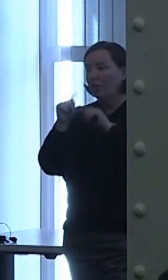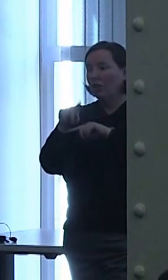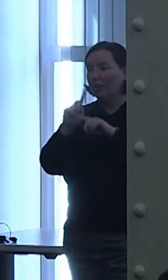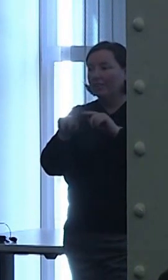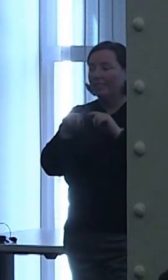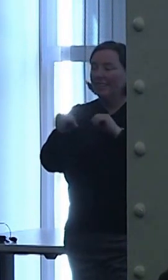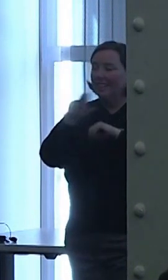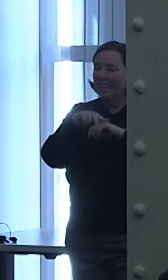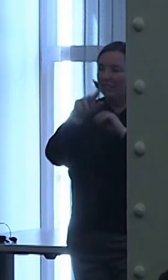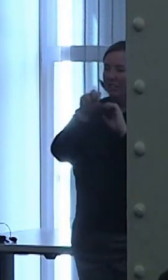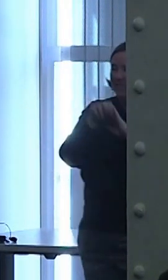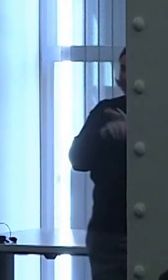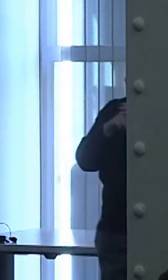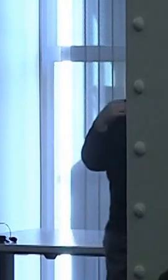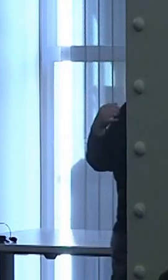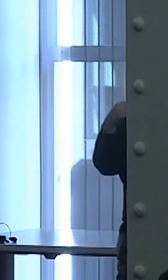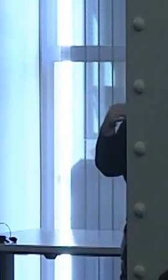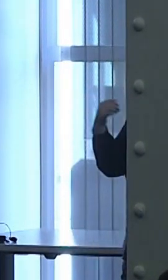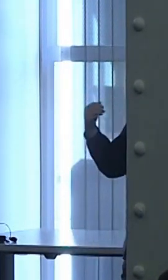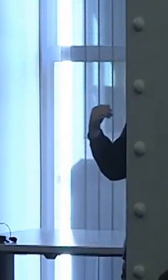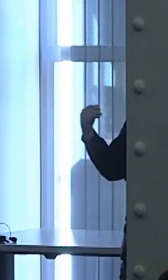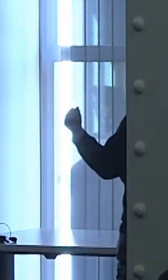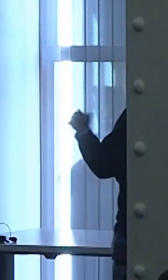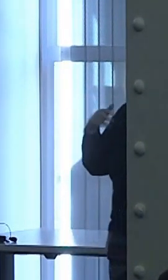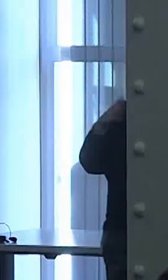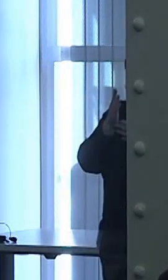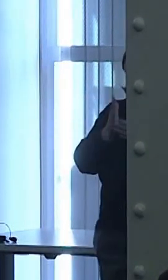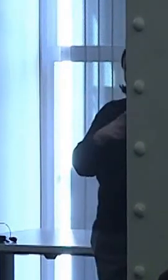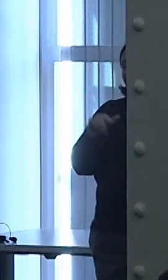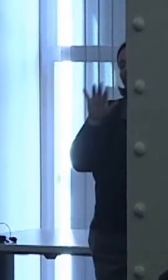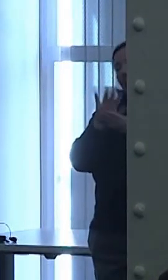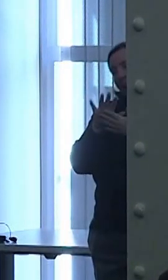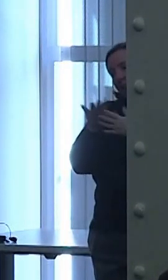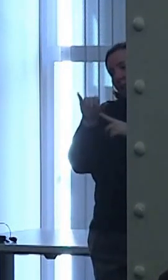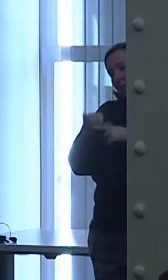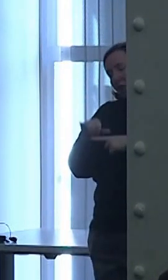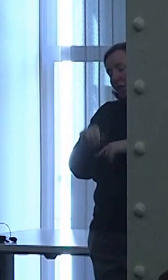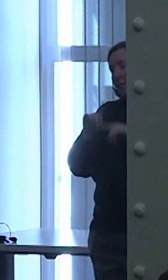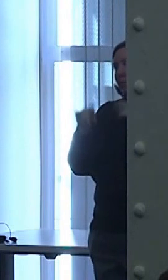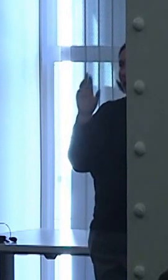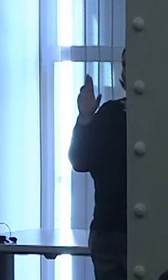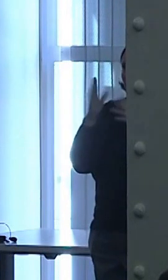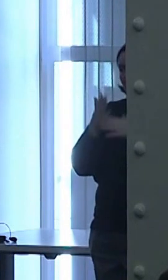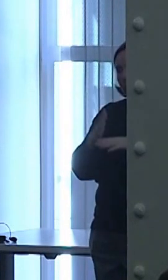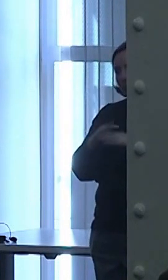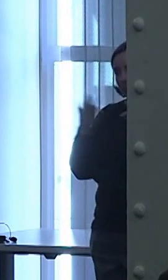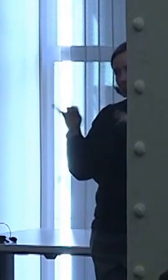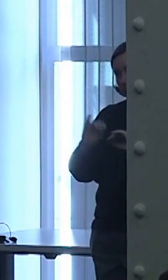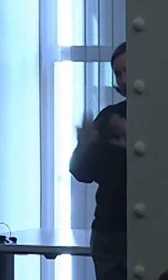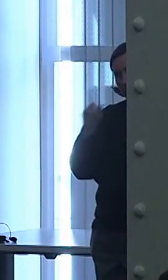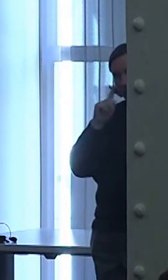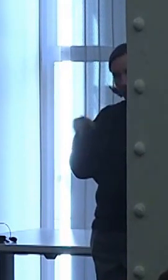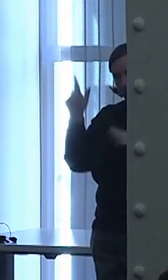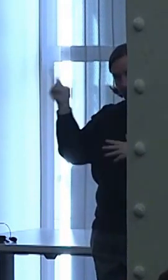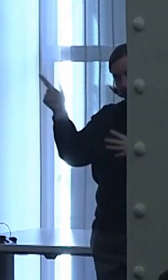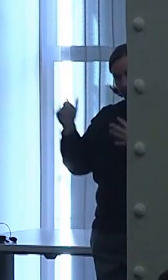and I definitely use some academic terms, terms that I hope break things down for you as we go on.